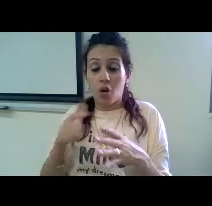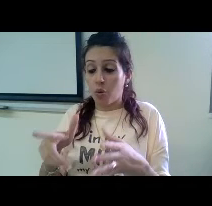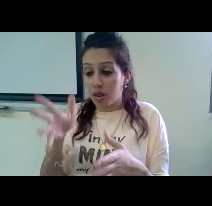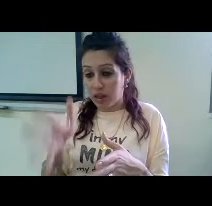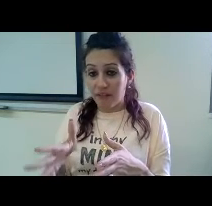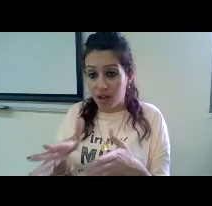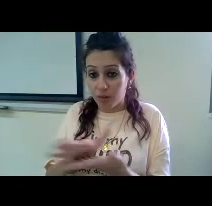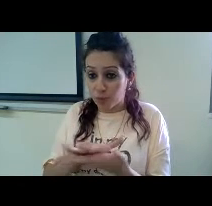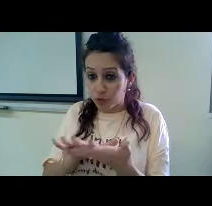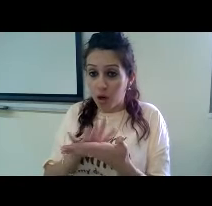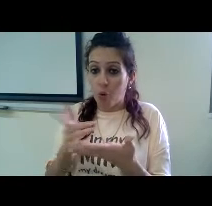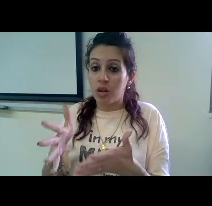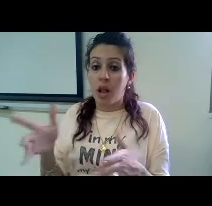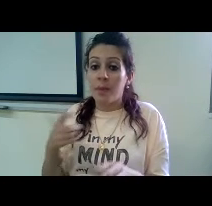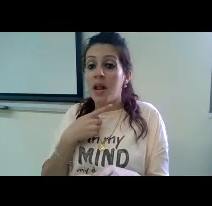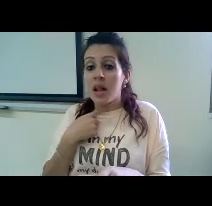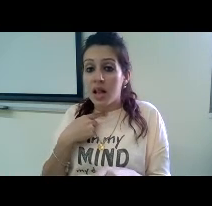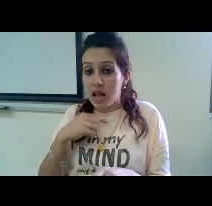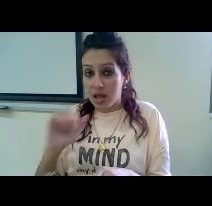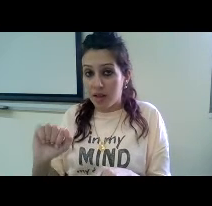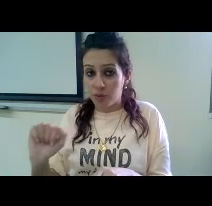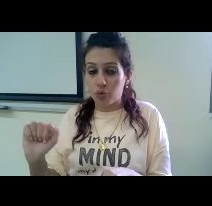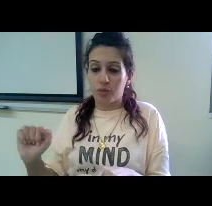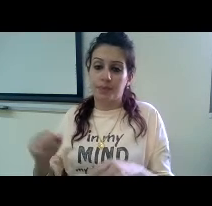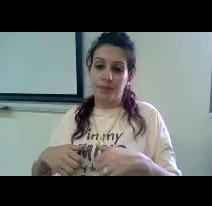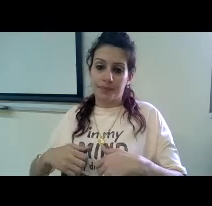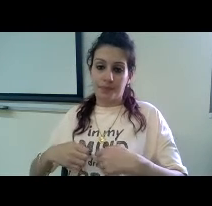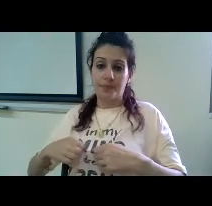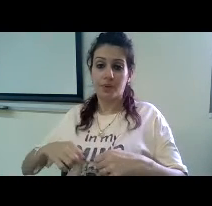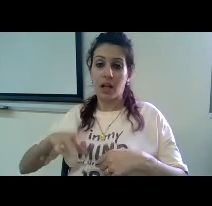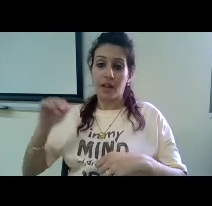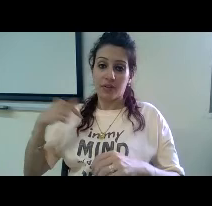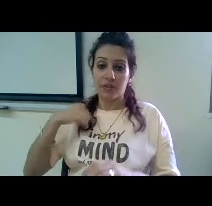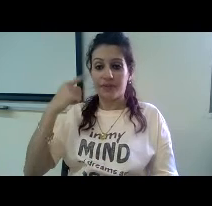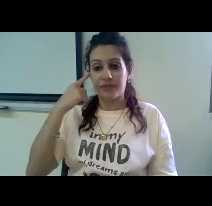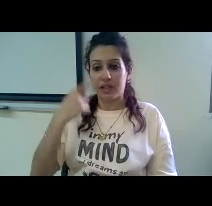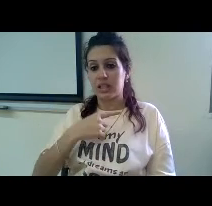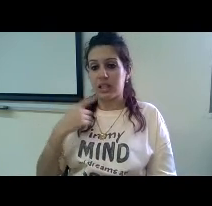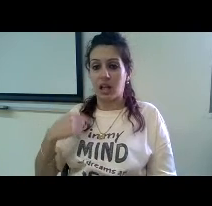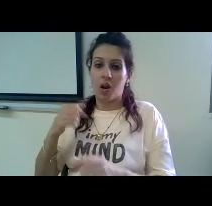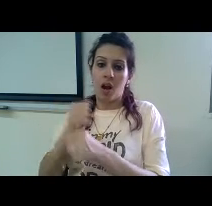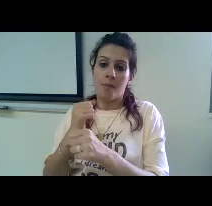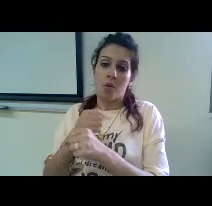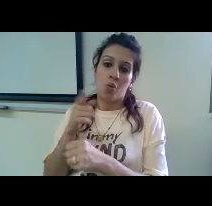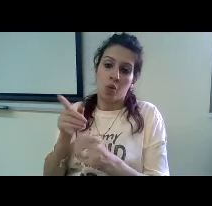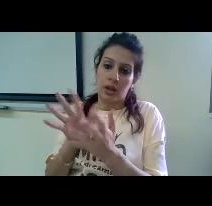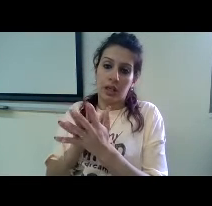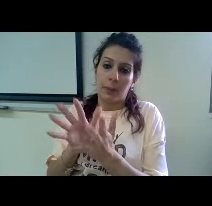Next, please. So, from the example, we see on the previous